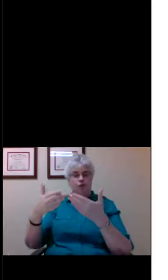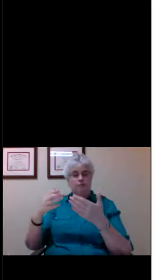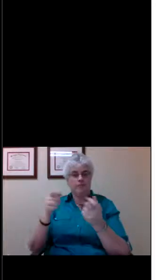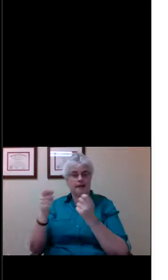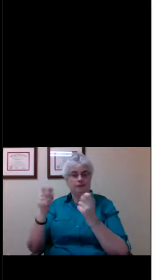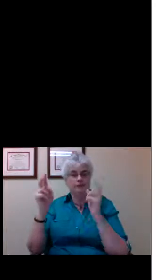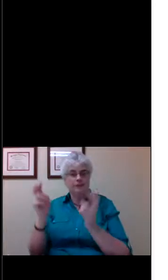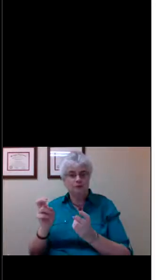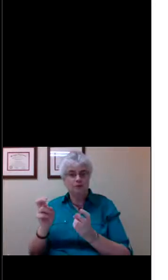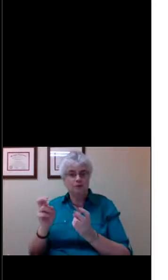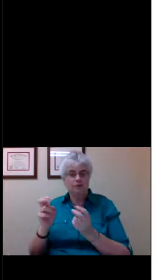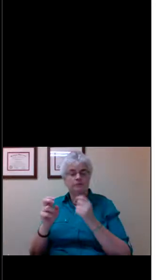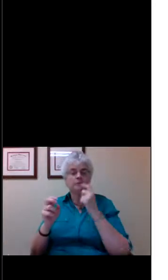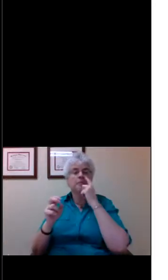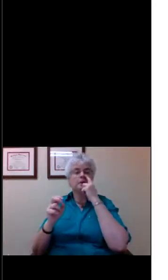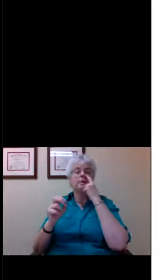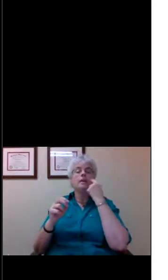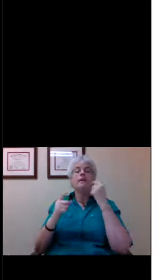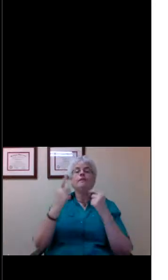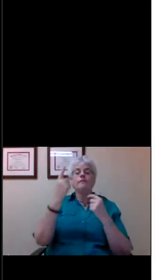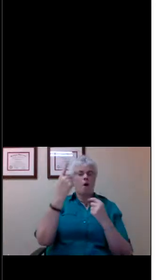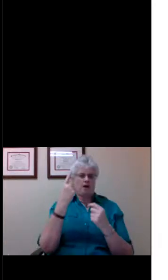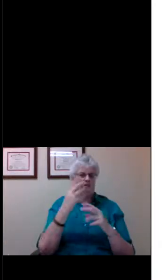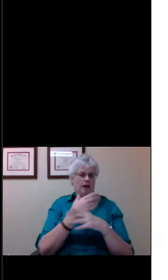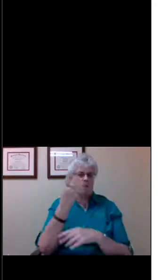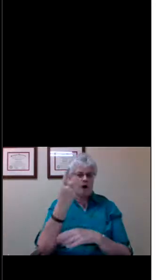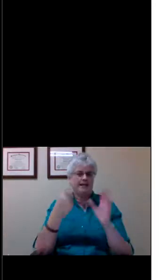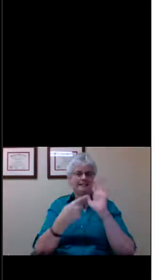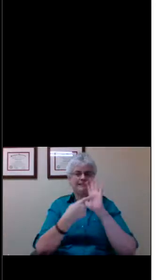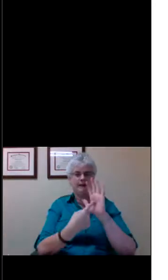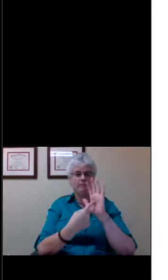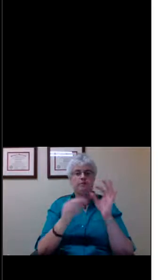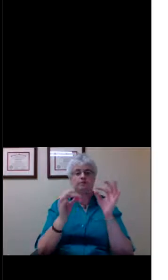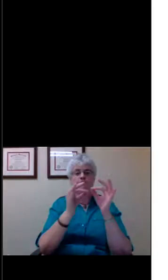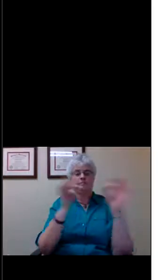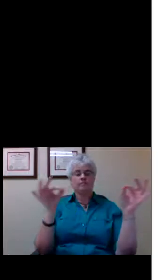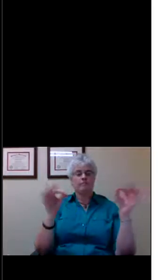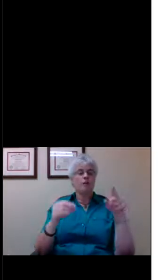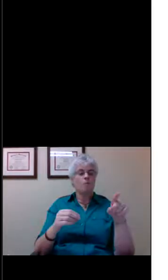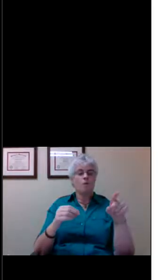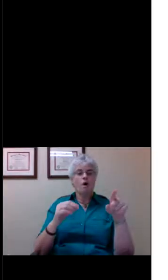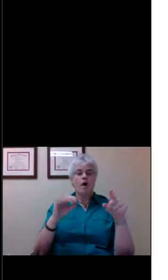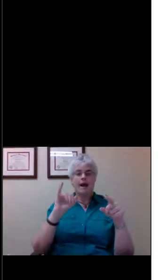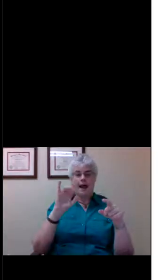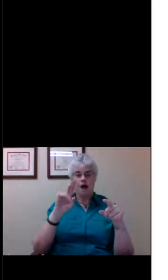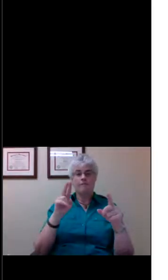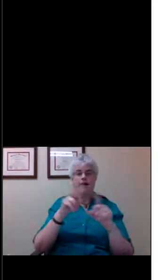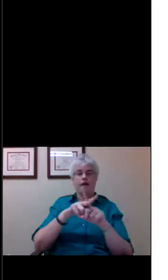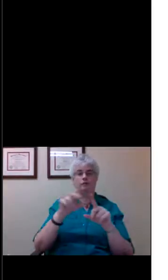clearly related to classroom management issues. And I can share one example where